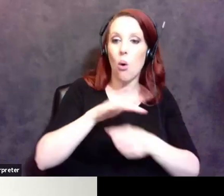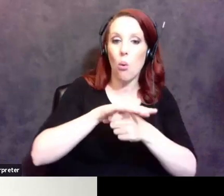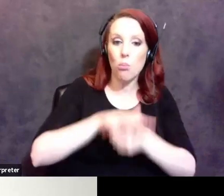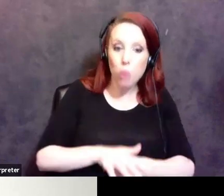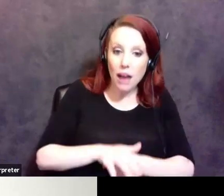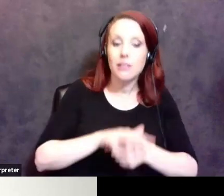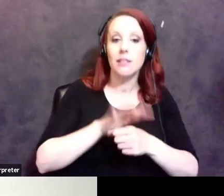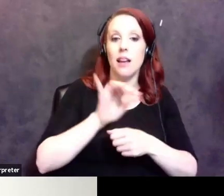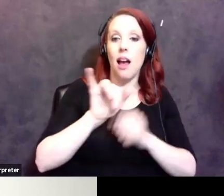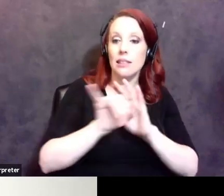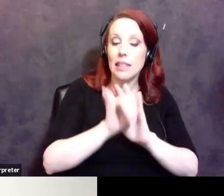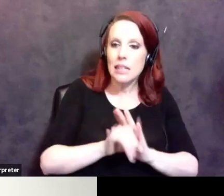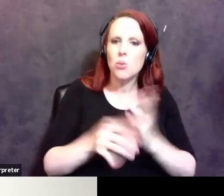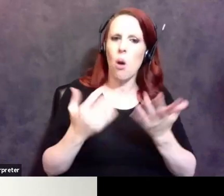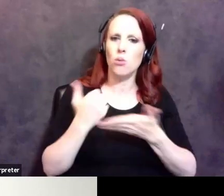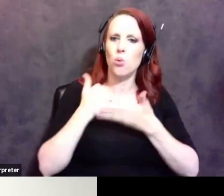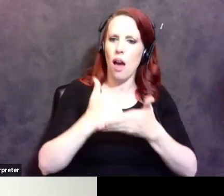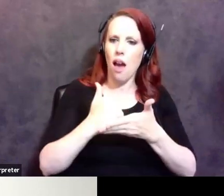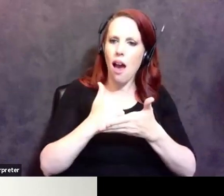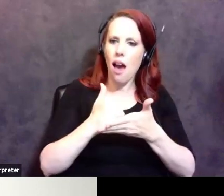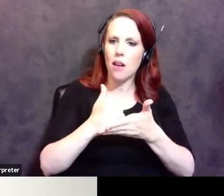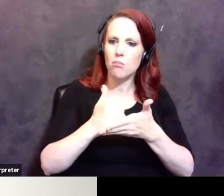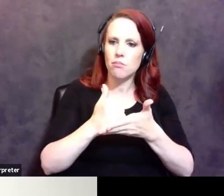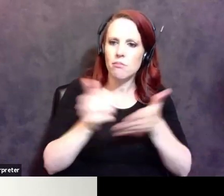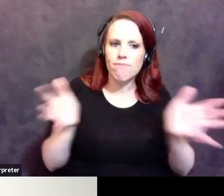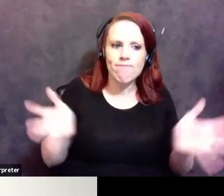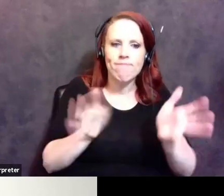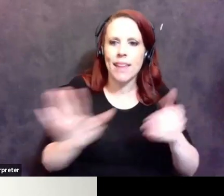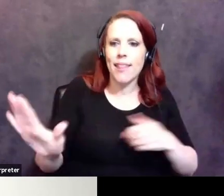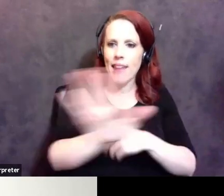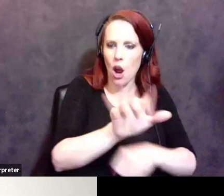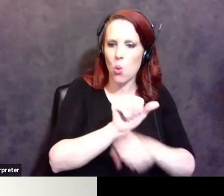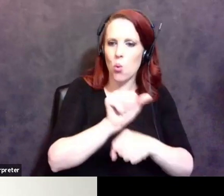as well? And one of the things I often look at is there is a movement within the Asian